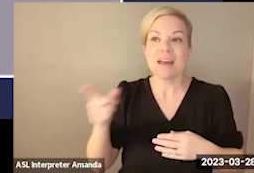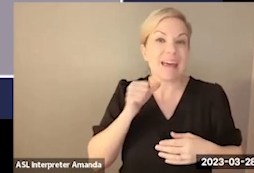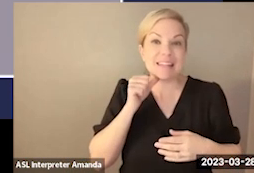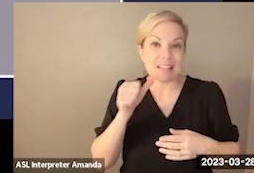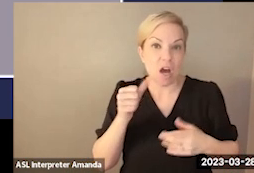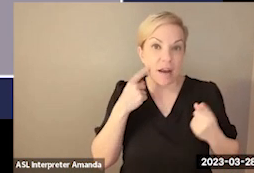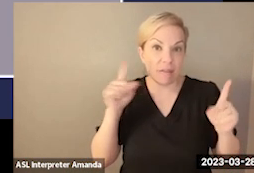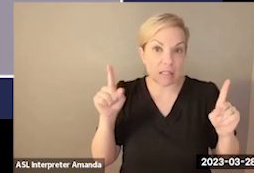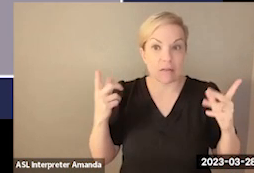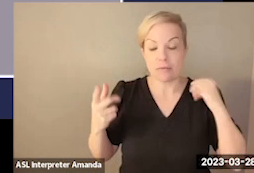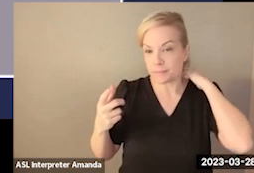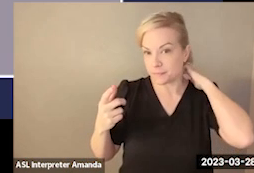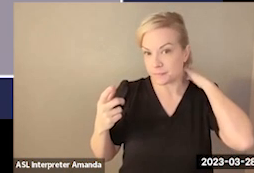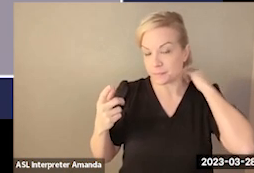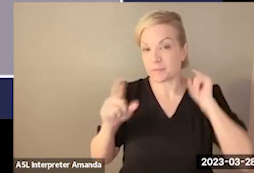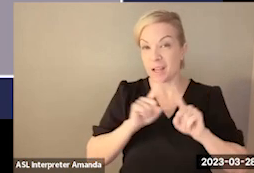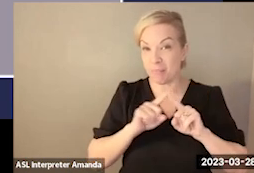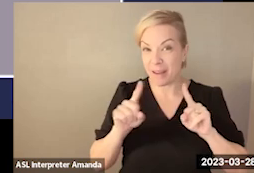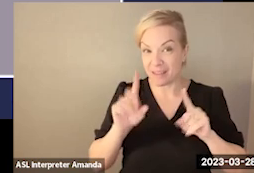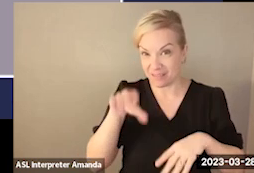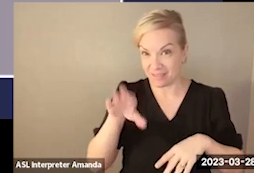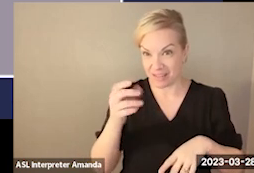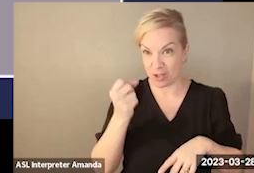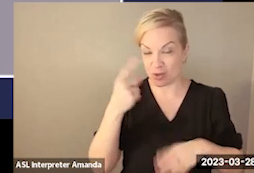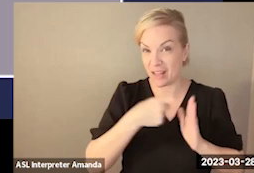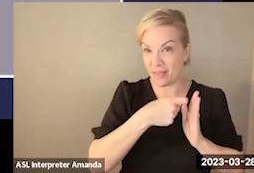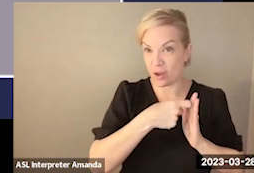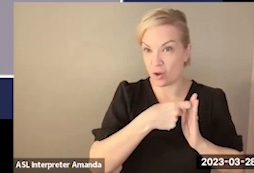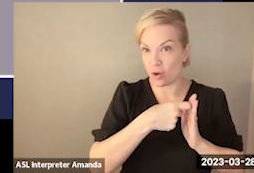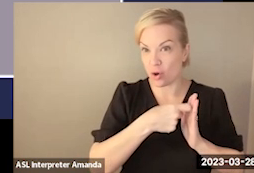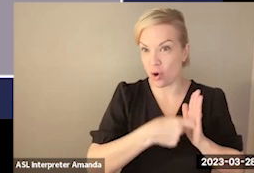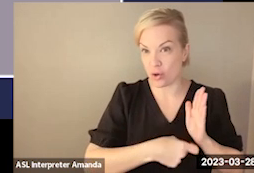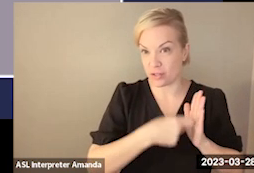Debbie Stine, Science & Technology Policy Academy: it. You also need to understand how much it cost. Right so for the program to be